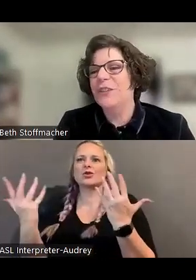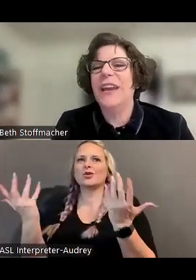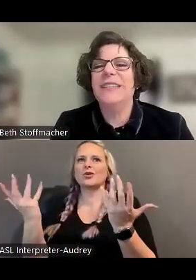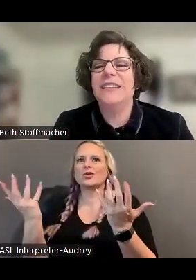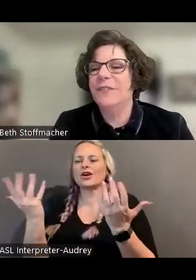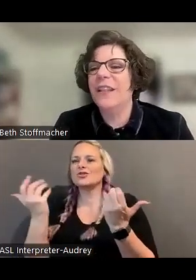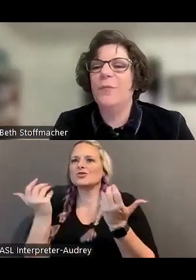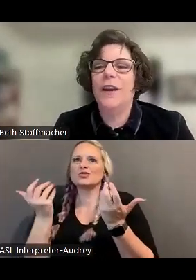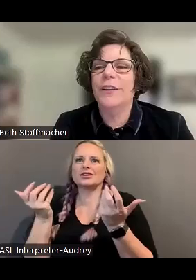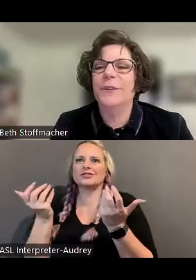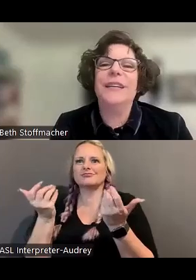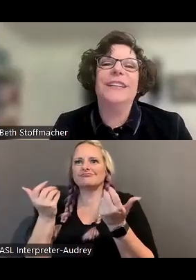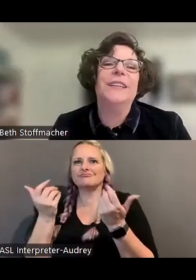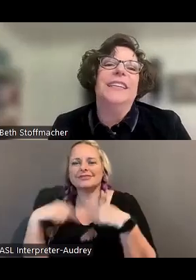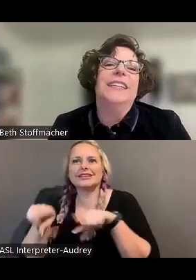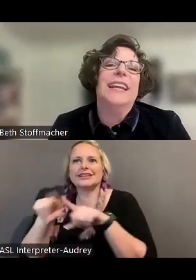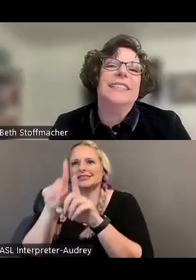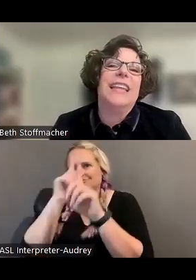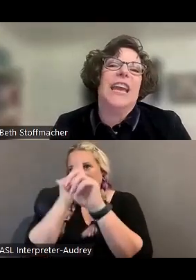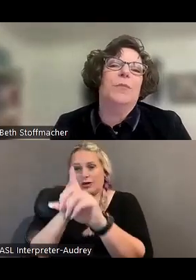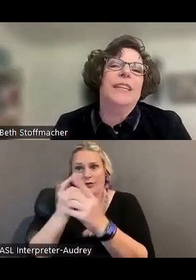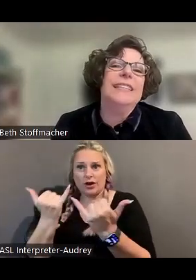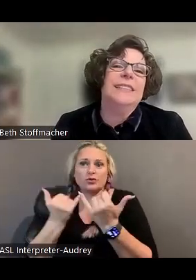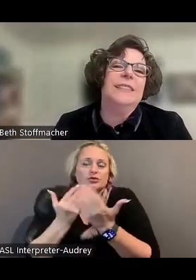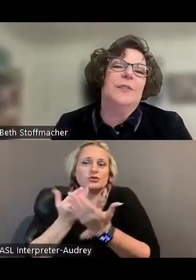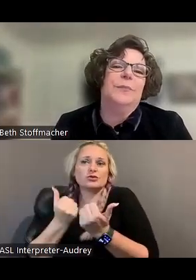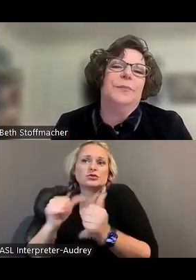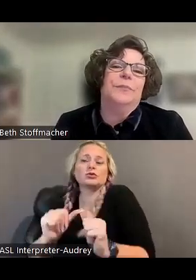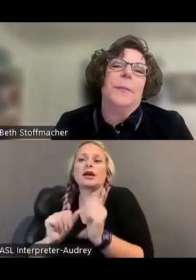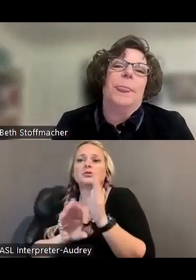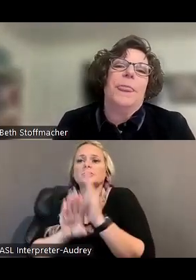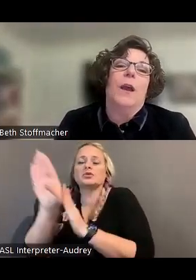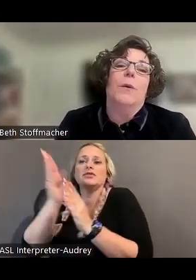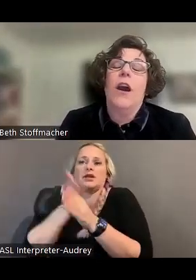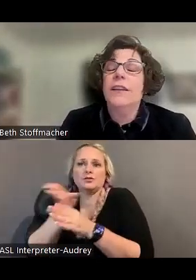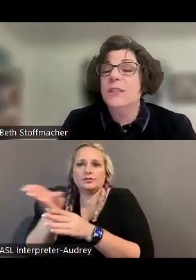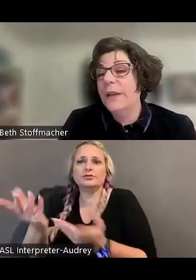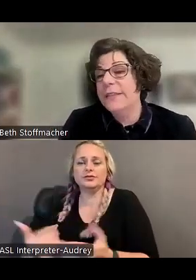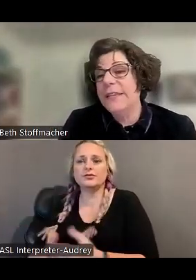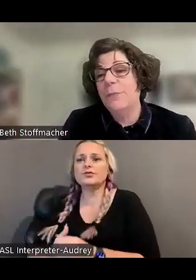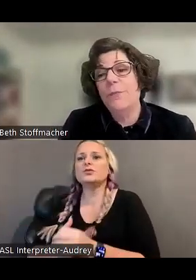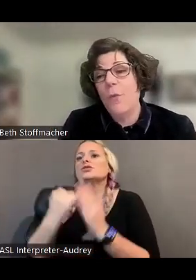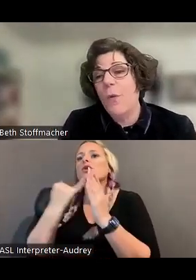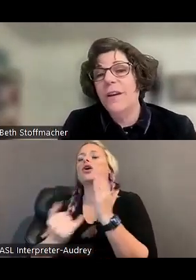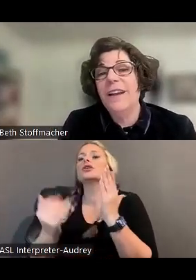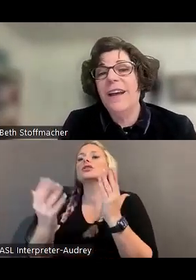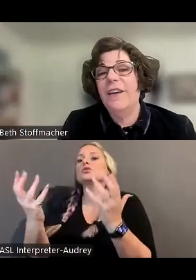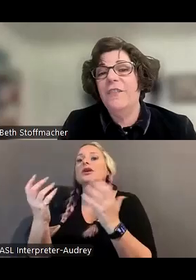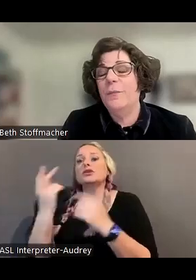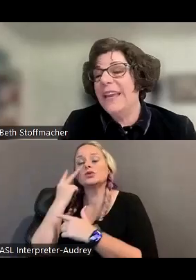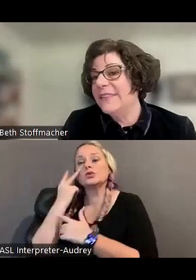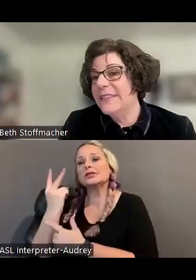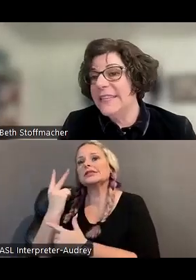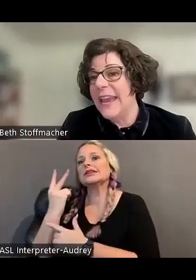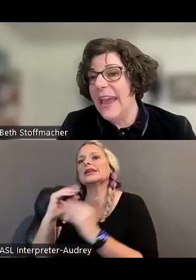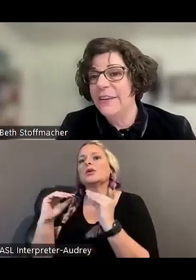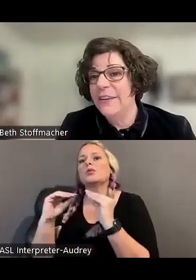trying to develop our career. Next slide, please. Artists want to see more of places to gather,